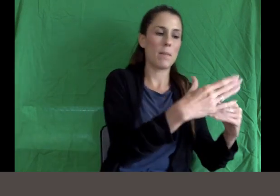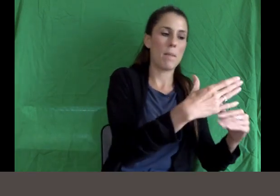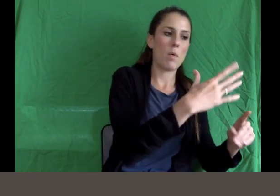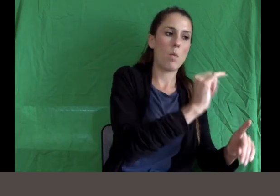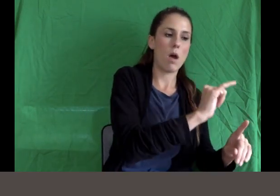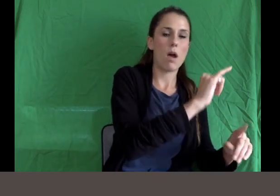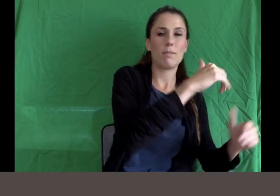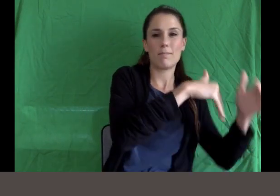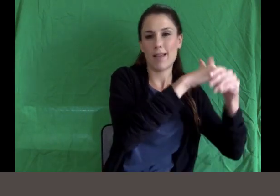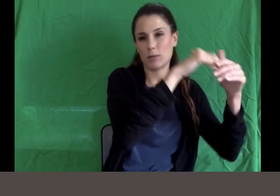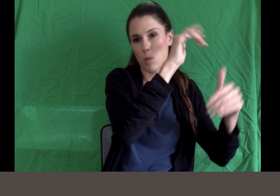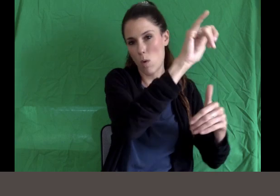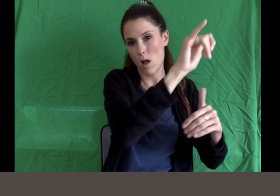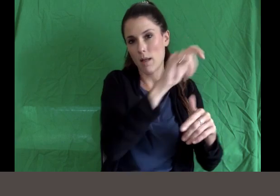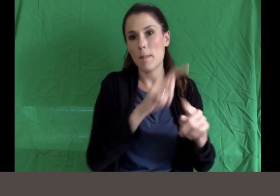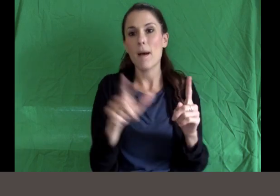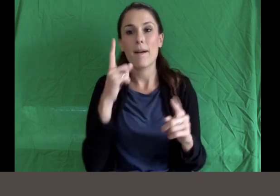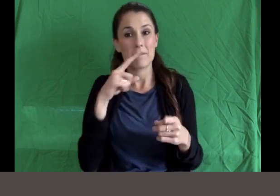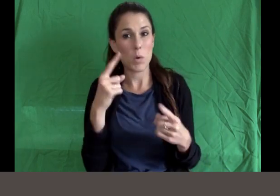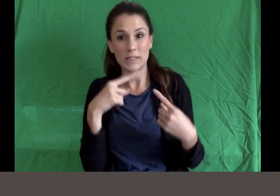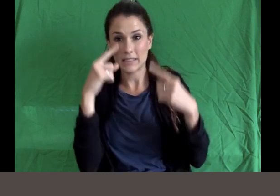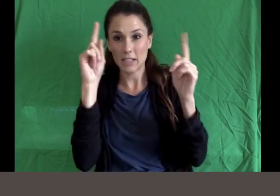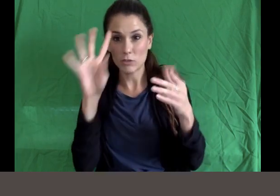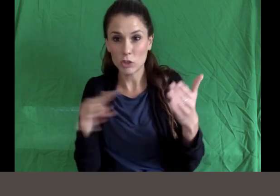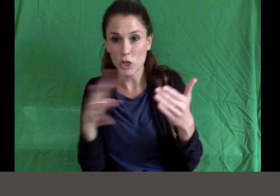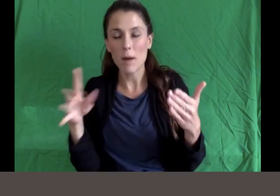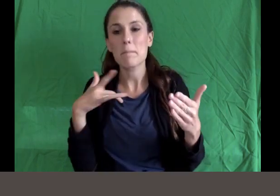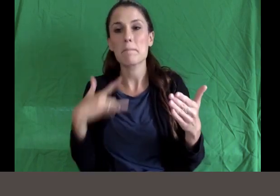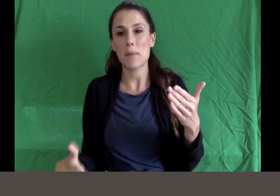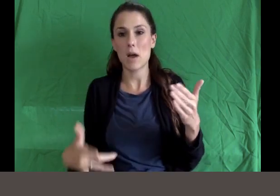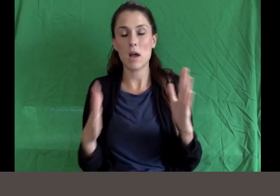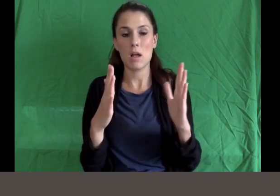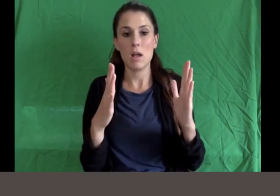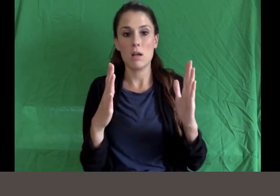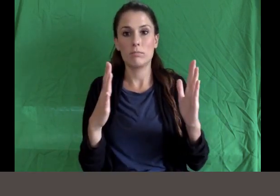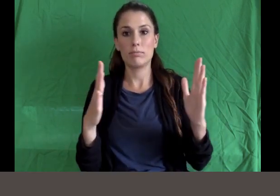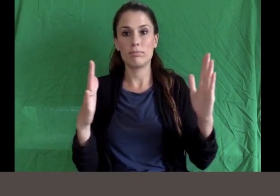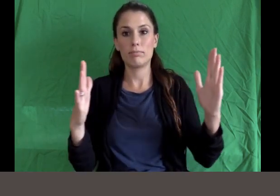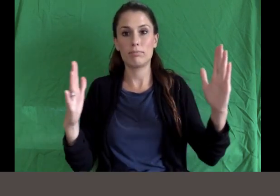effective chart we often increase our bounds away from those maximums and you can see this on my